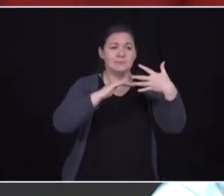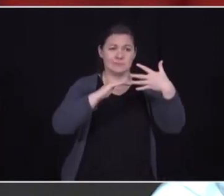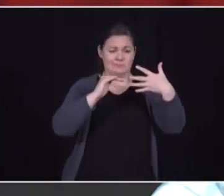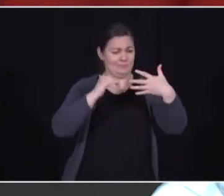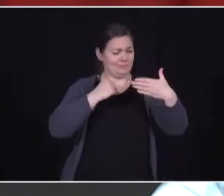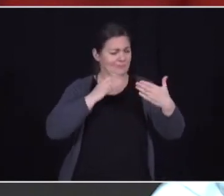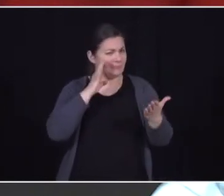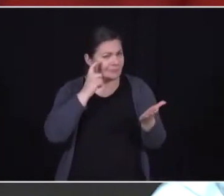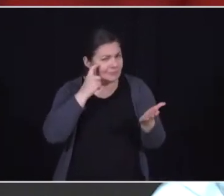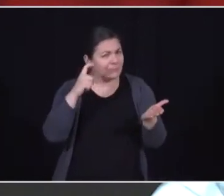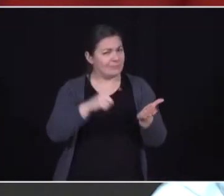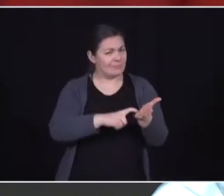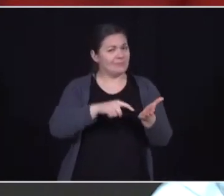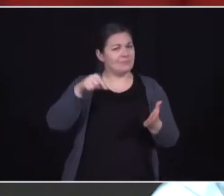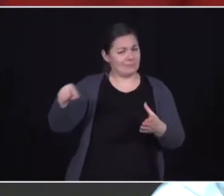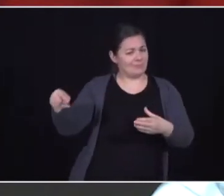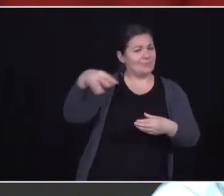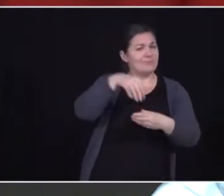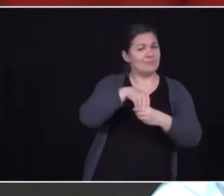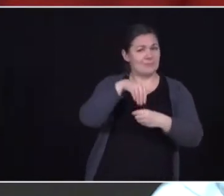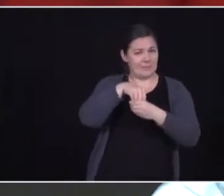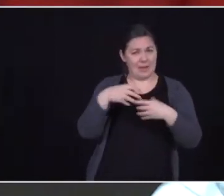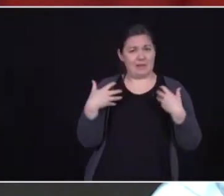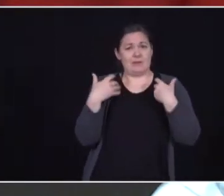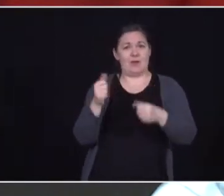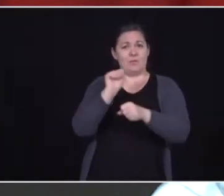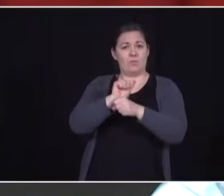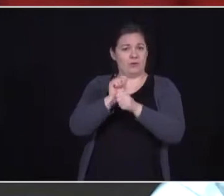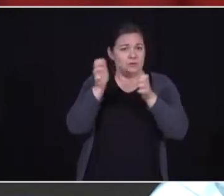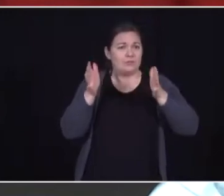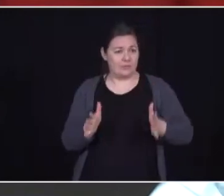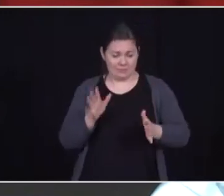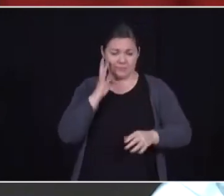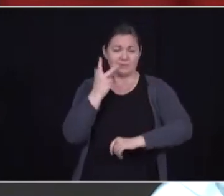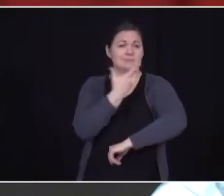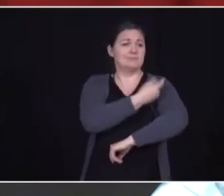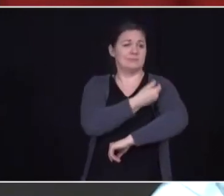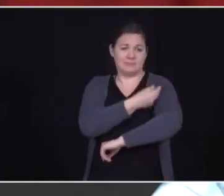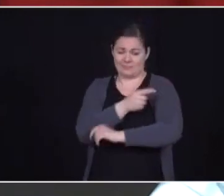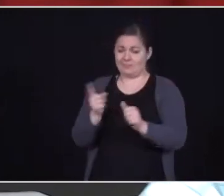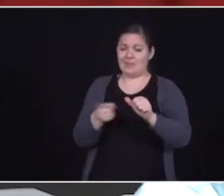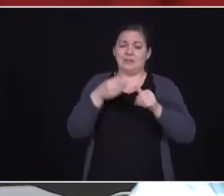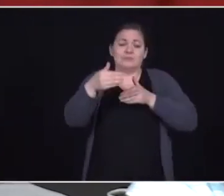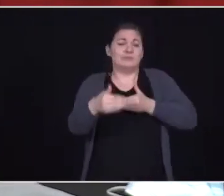So paramedics may come at a different point with other folks that are it within the healthcare field.